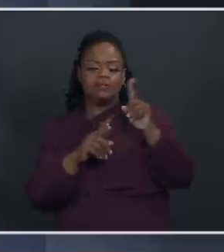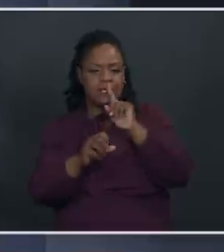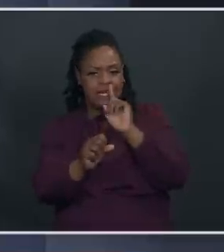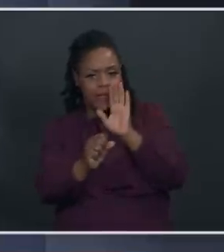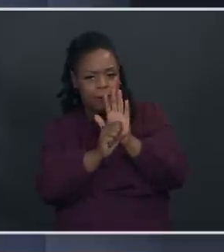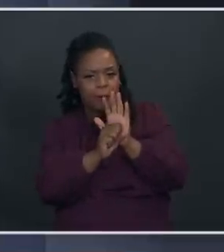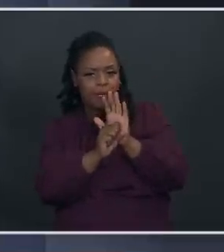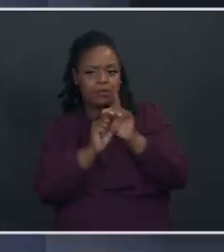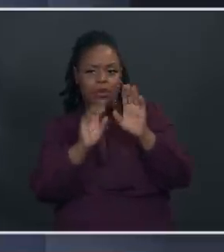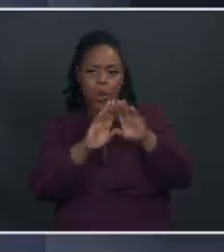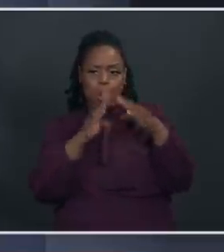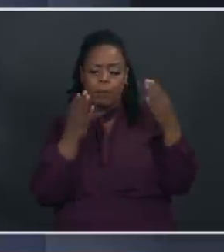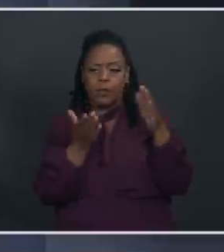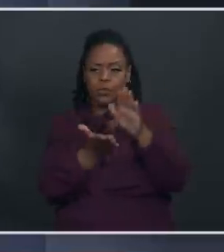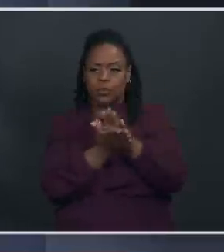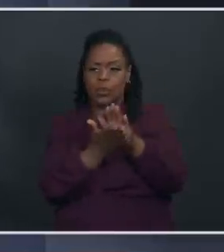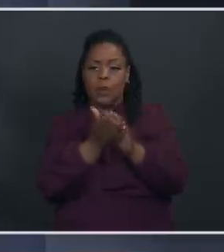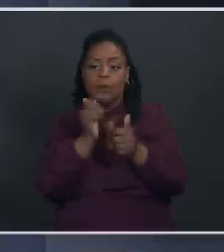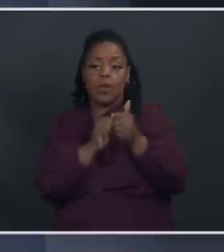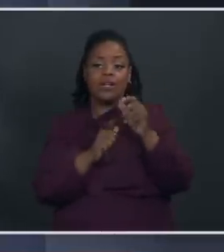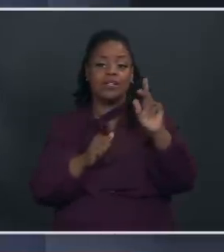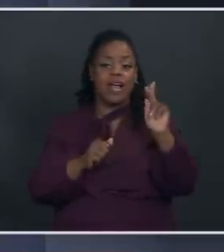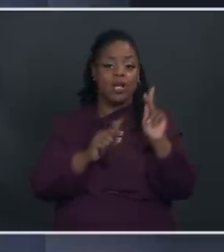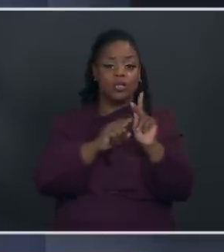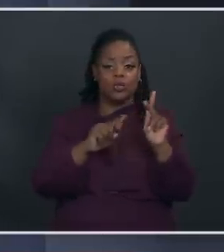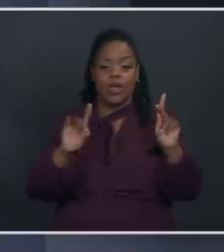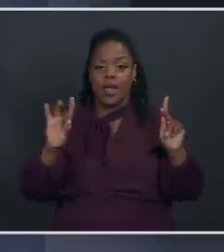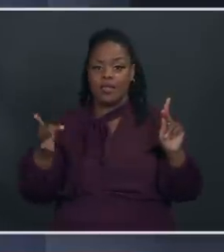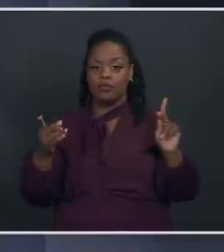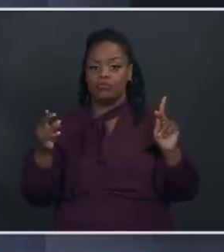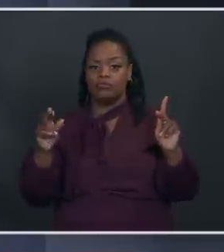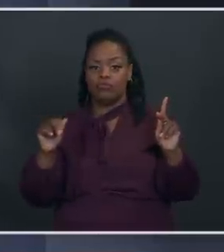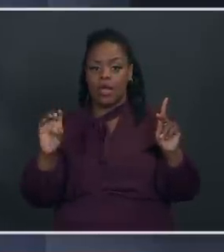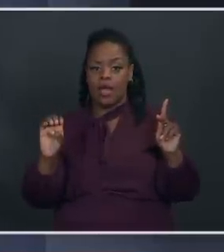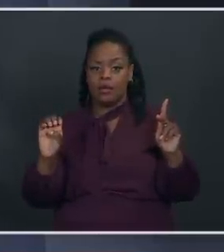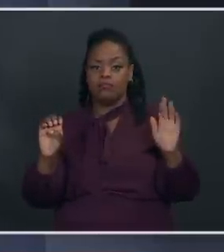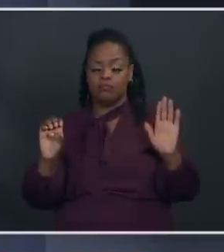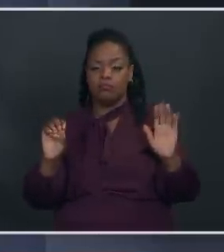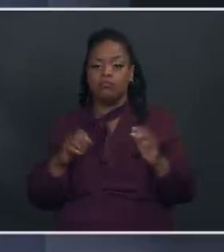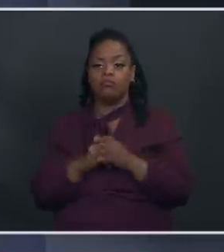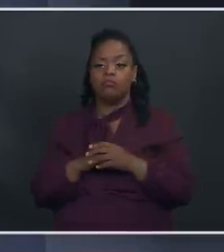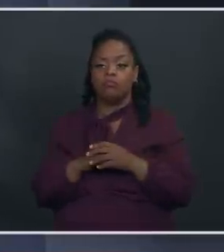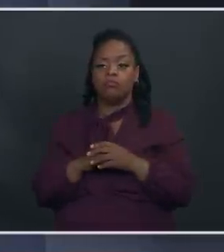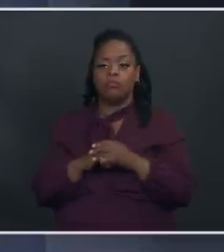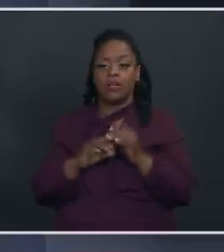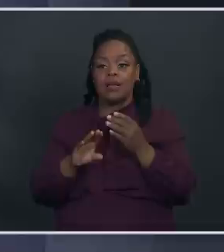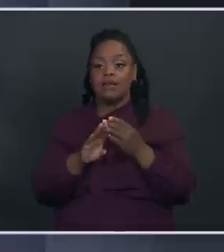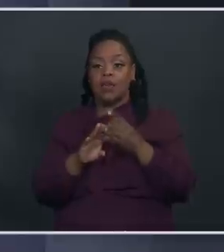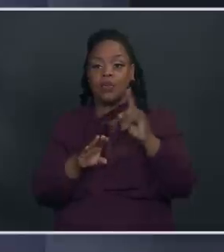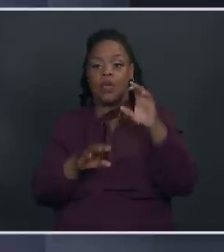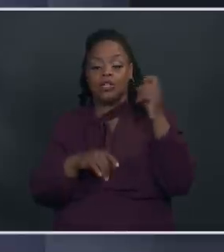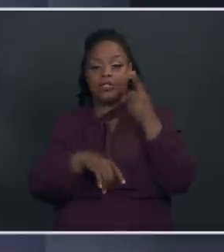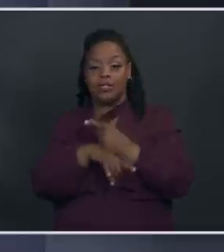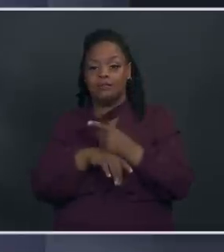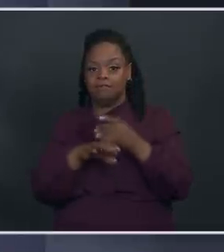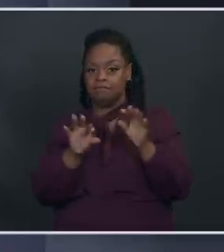most K-8 schools within 100 days. There are obviously a number of steps that will need to be taken in order for that to be possible.